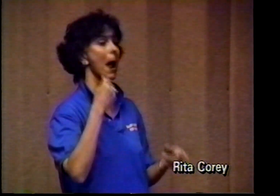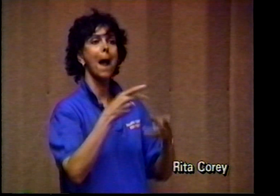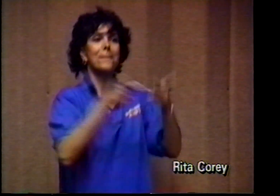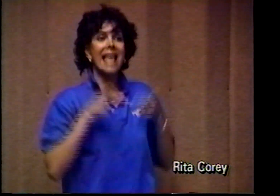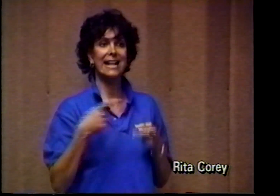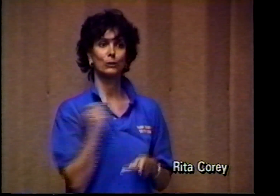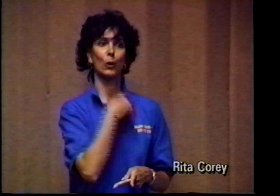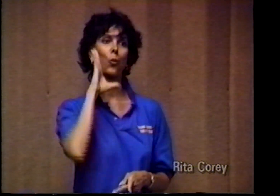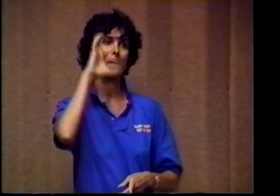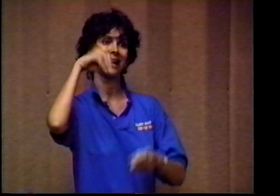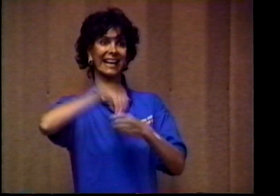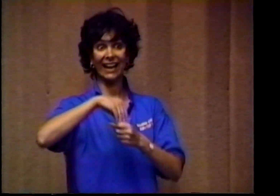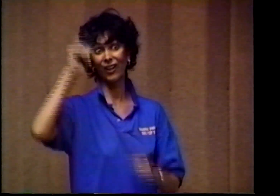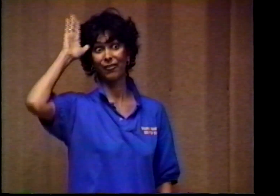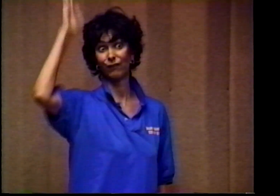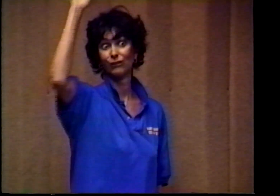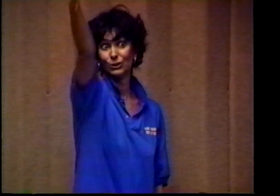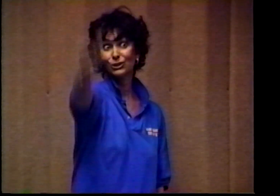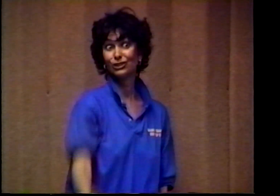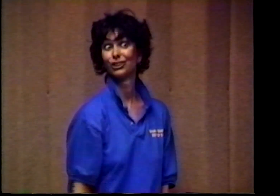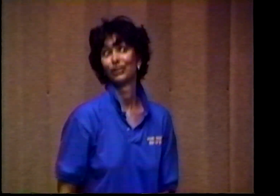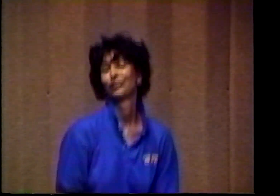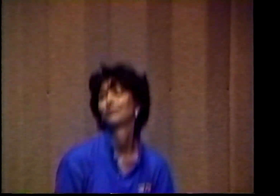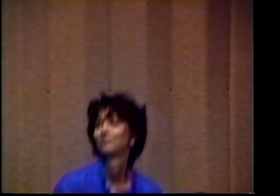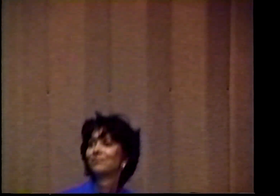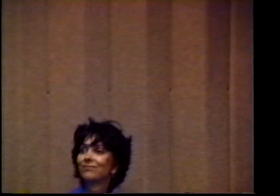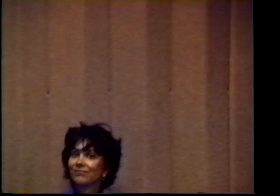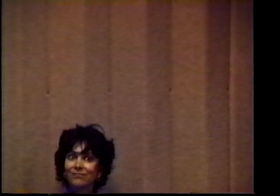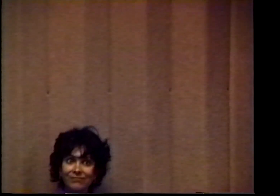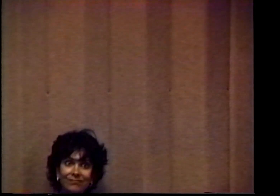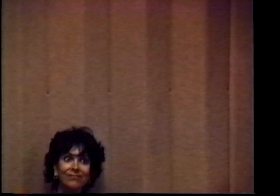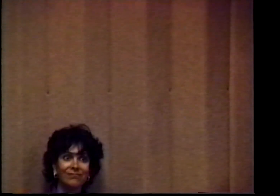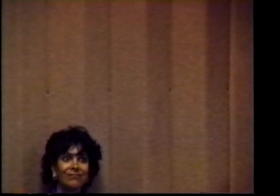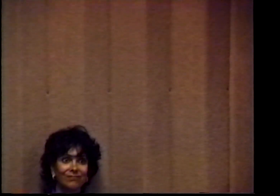from the DOE to come and then they will be able to include this in the future.”